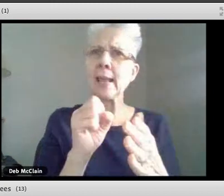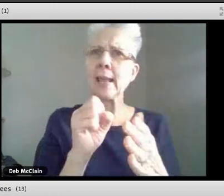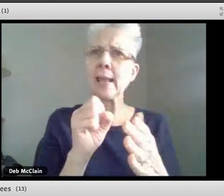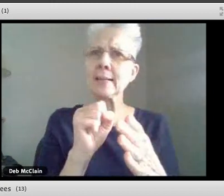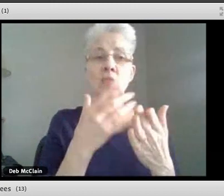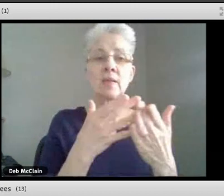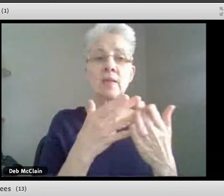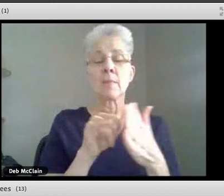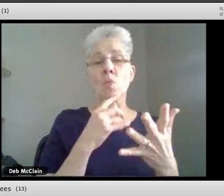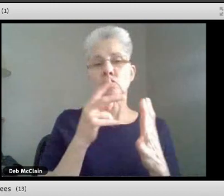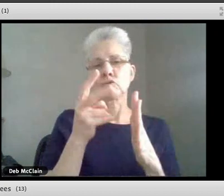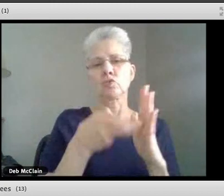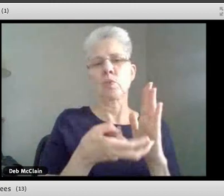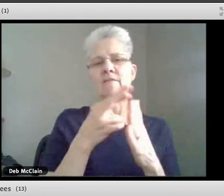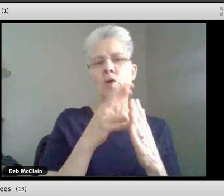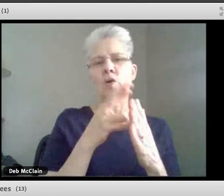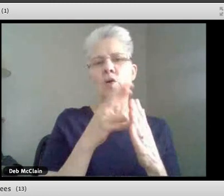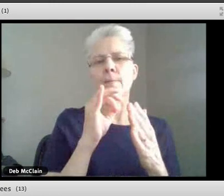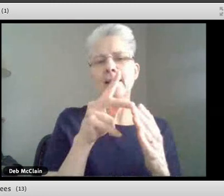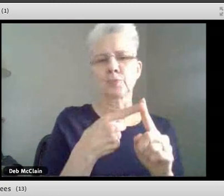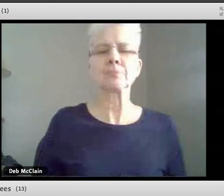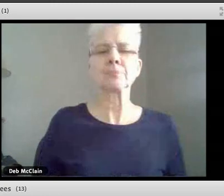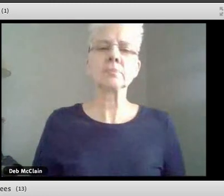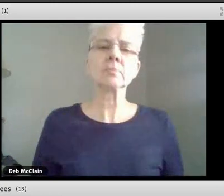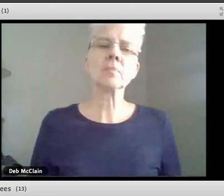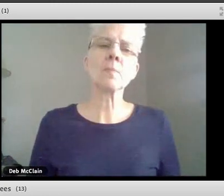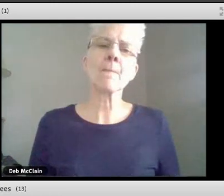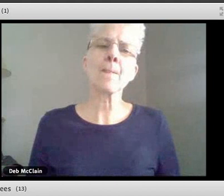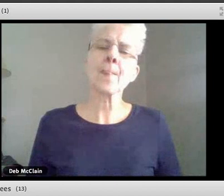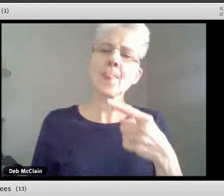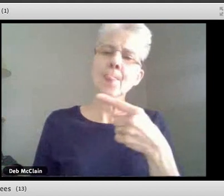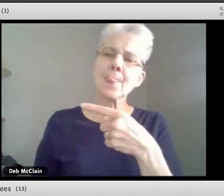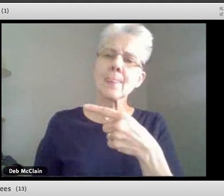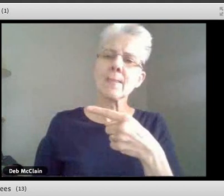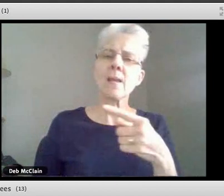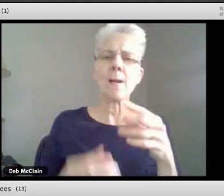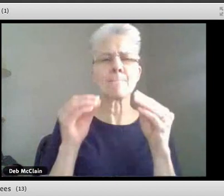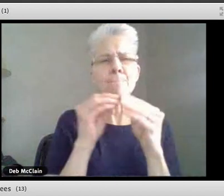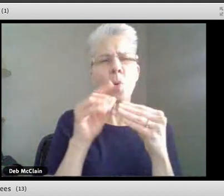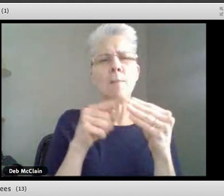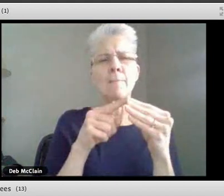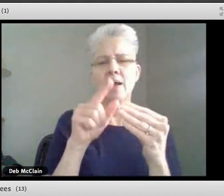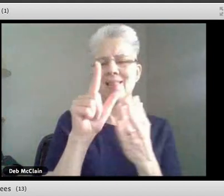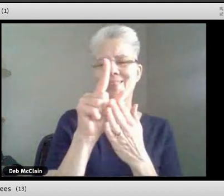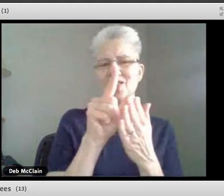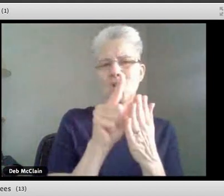So a little bit more about the law. This definitely applies to most libraries,